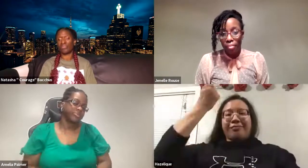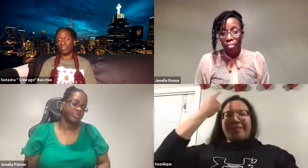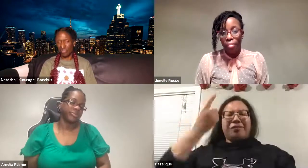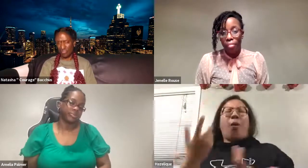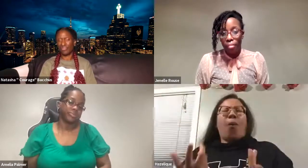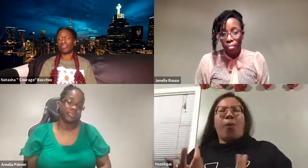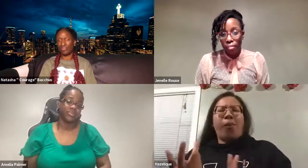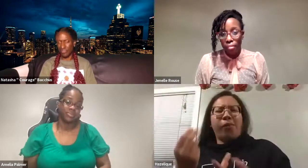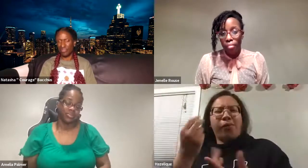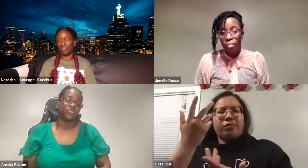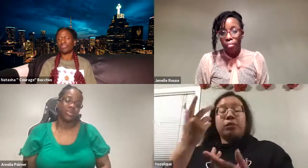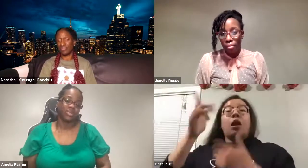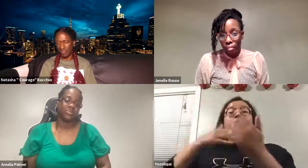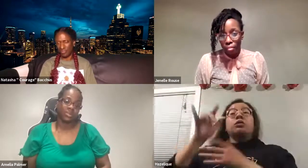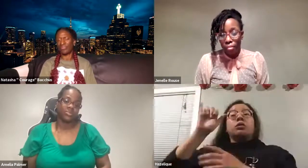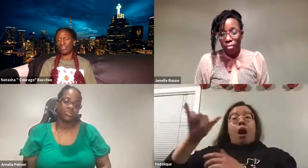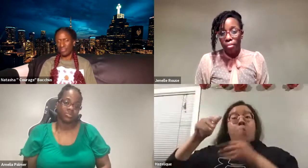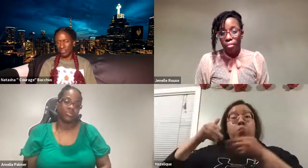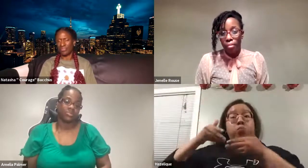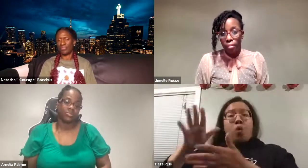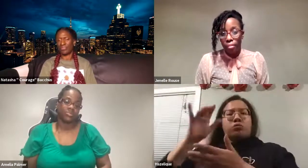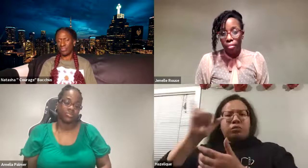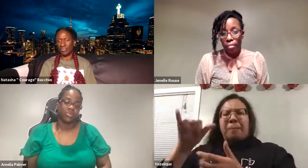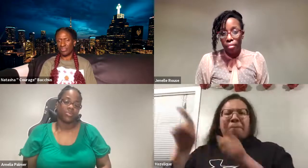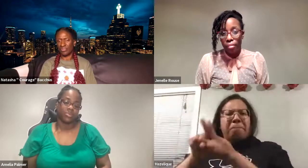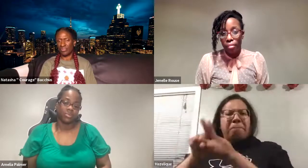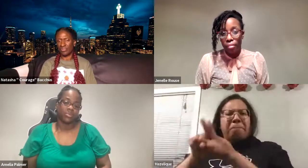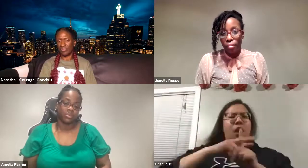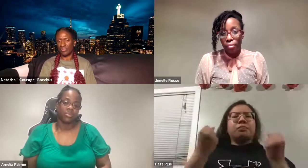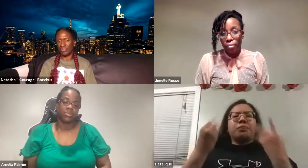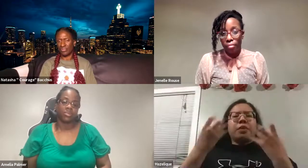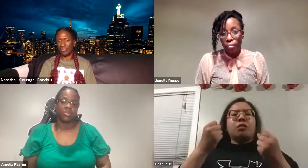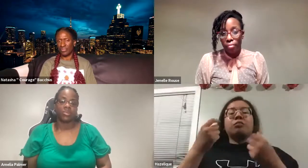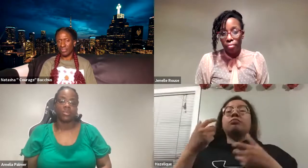but it's that lived experience and that general understanding. so that way it's the same thing